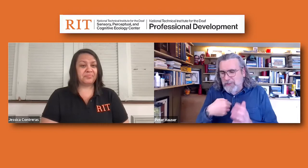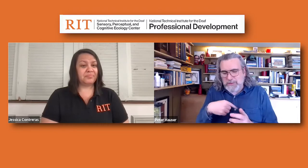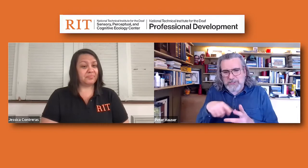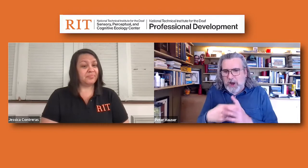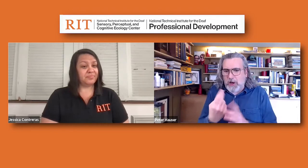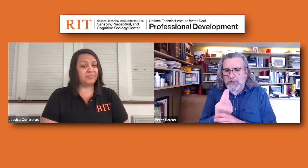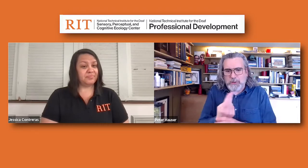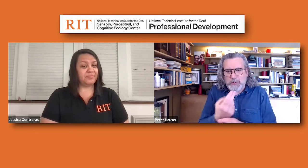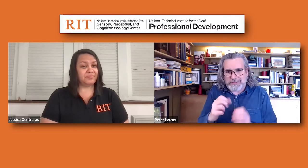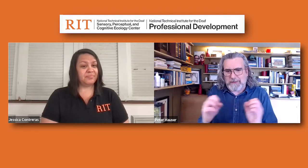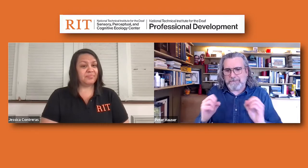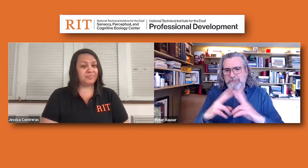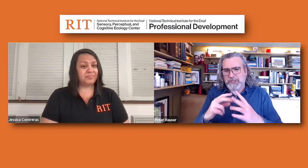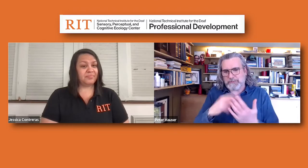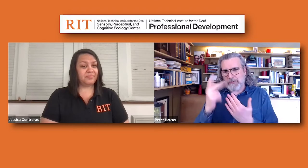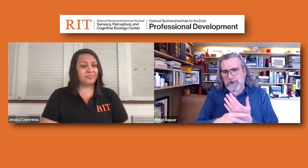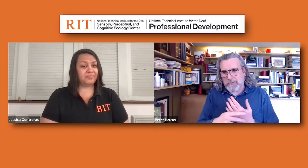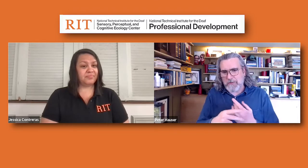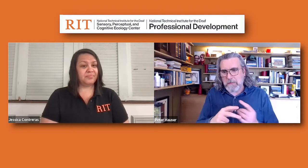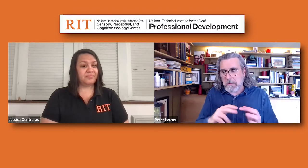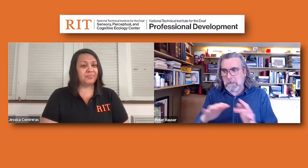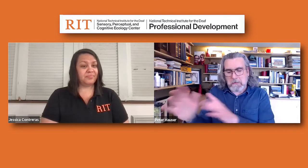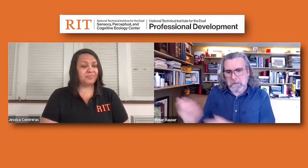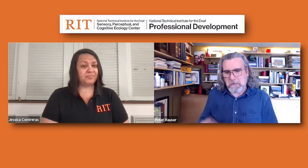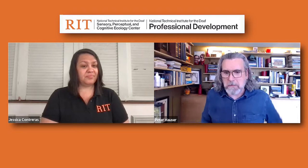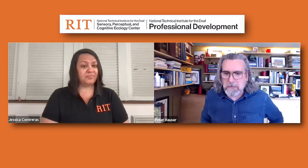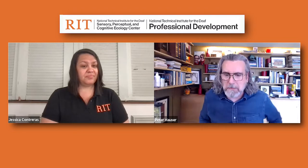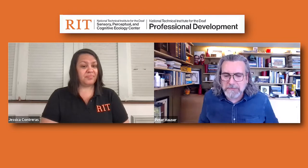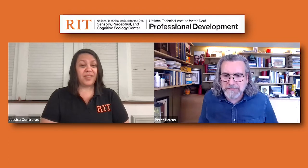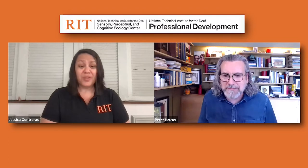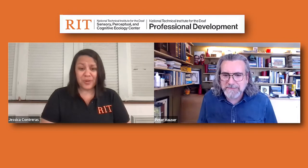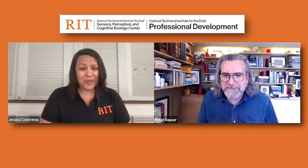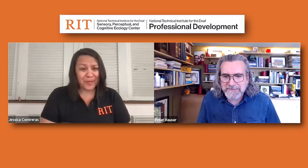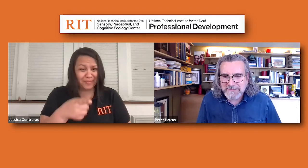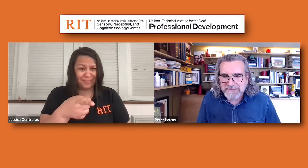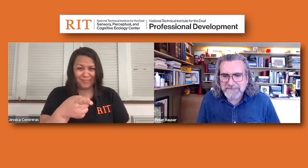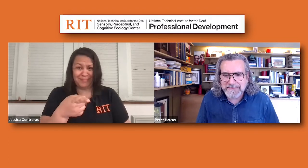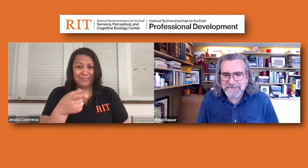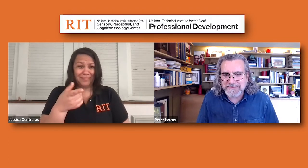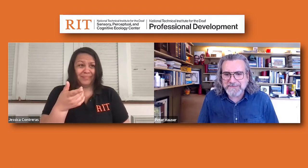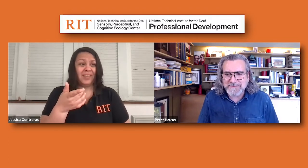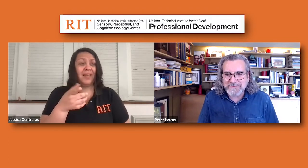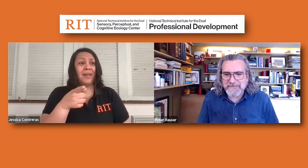And so, that's where the idea for Bridges came from and where it has gone from there.